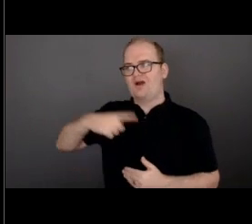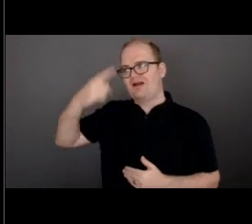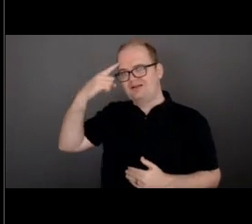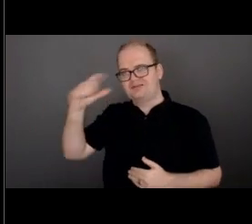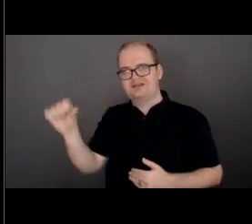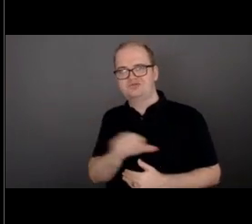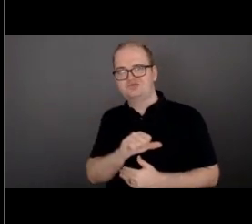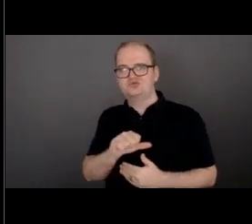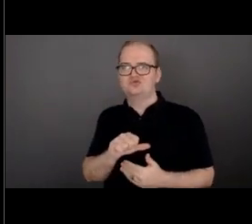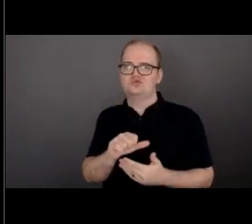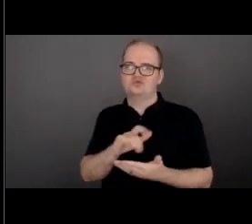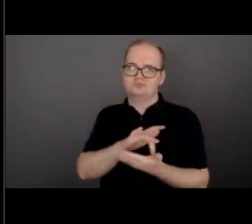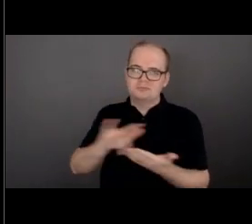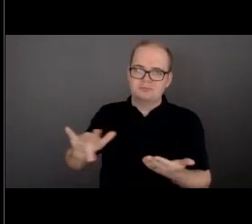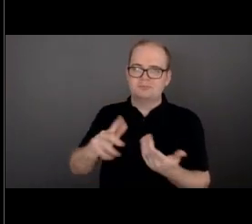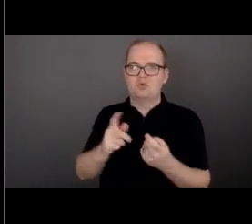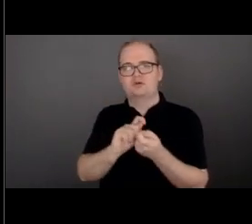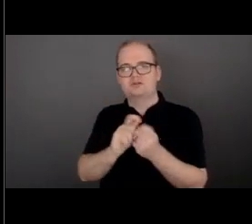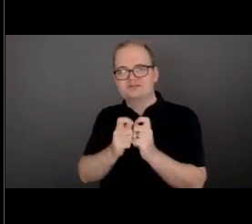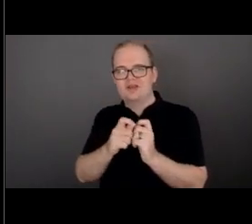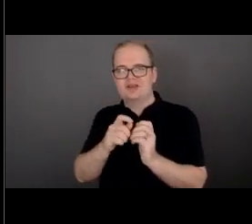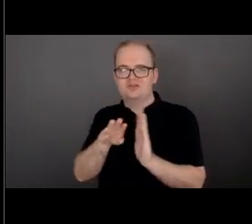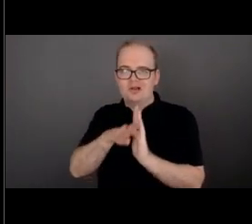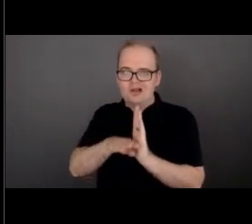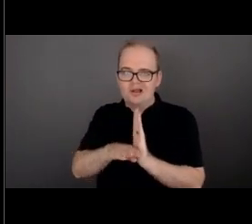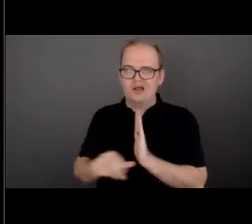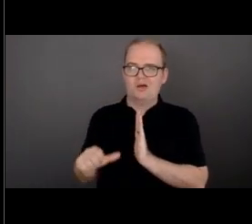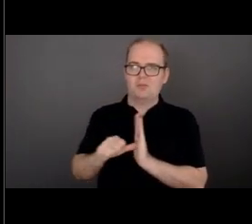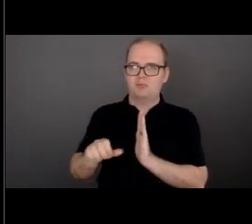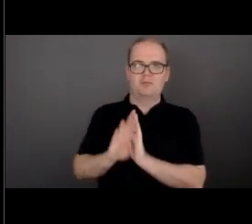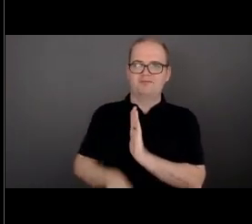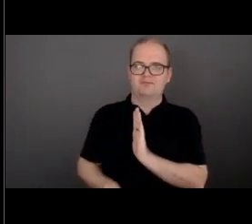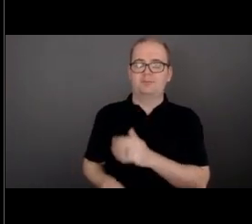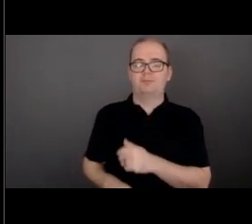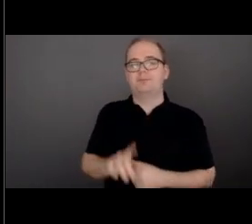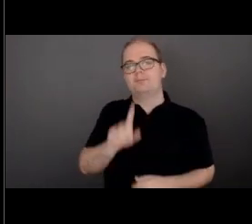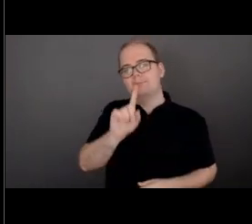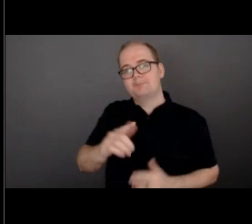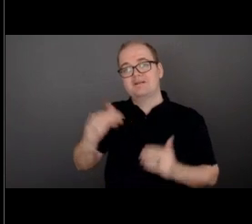the conditions should be removed but, again, the magistrate needs to be satisfied that